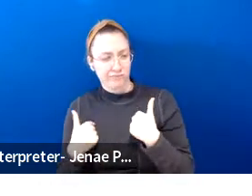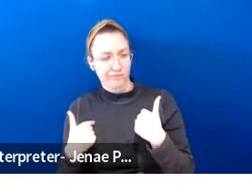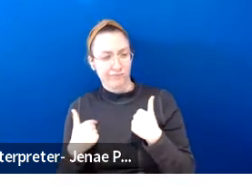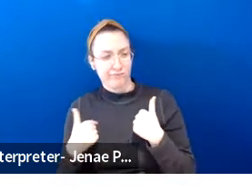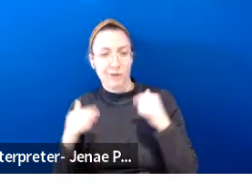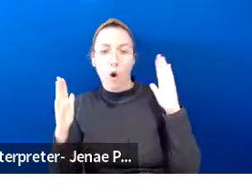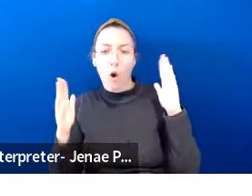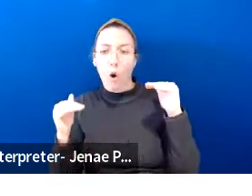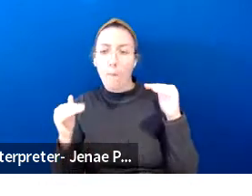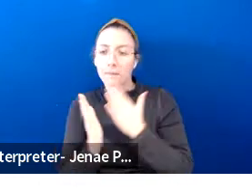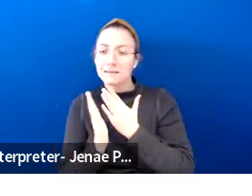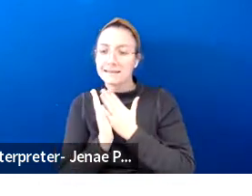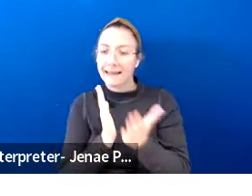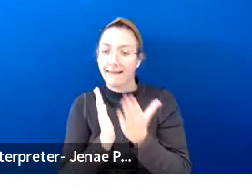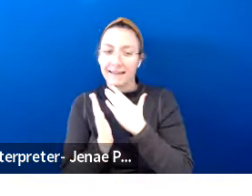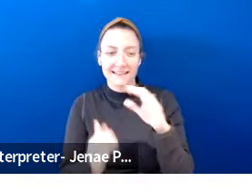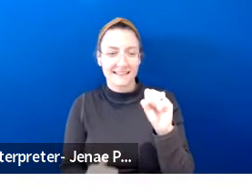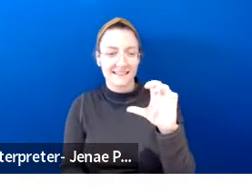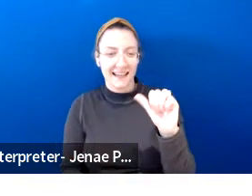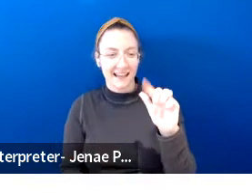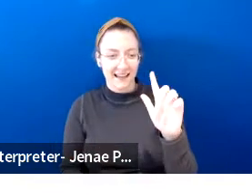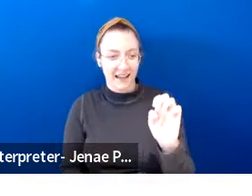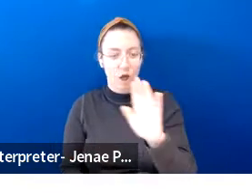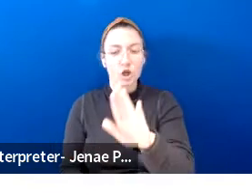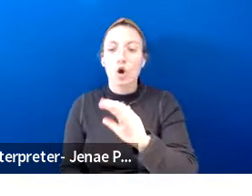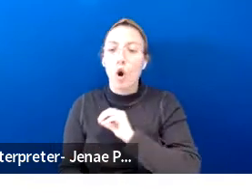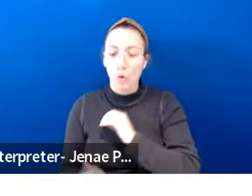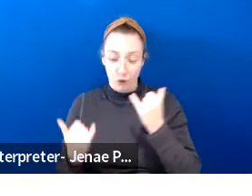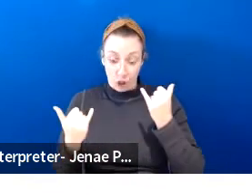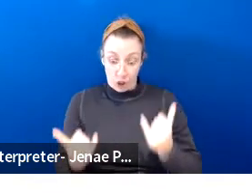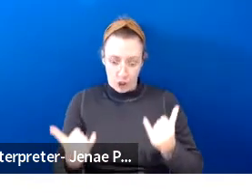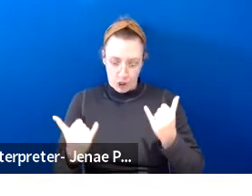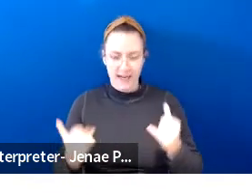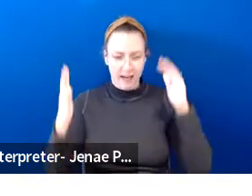and where are you you measure with your own current home. So this is a scale